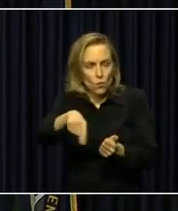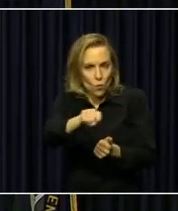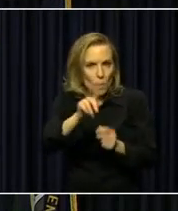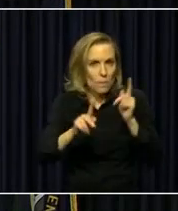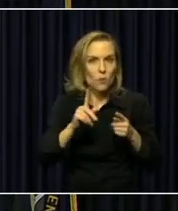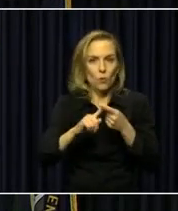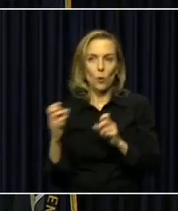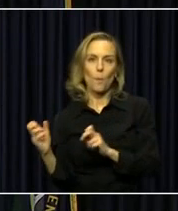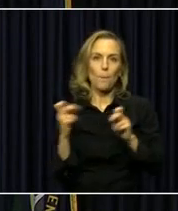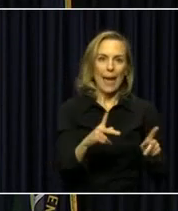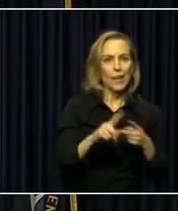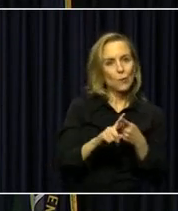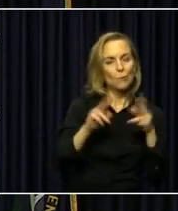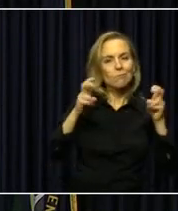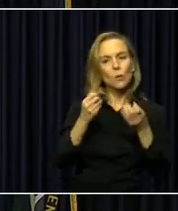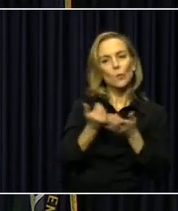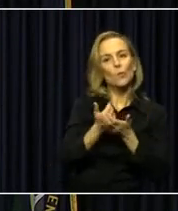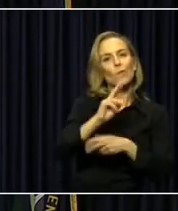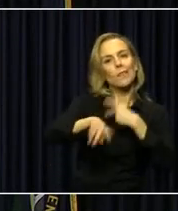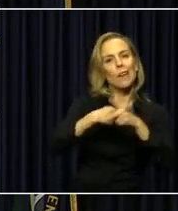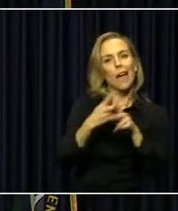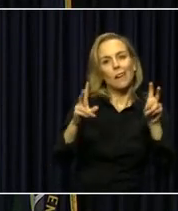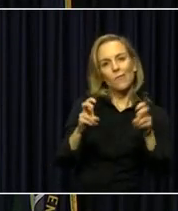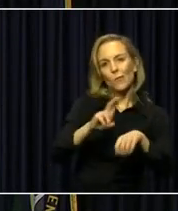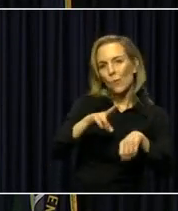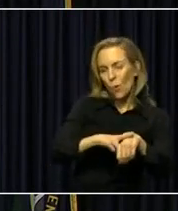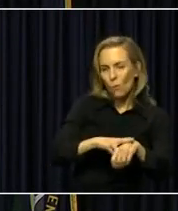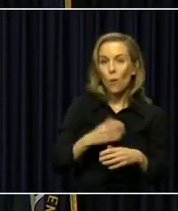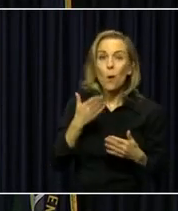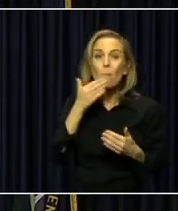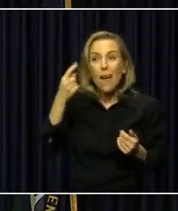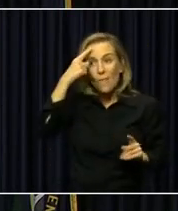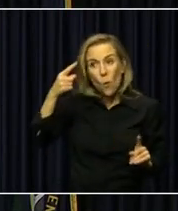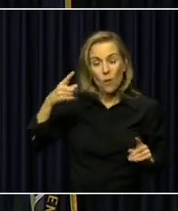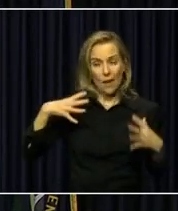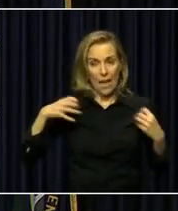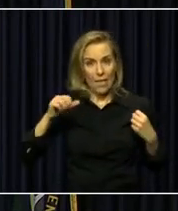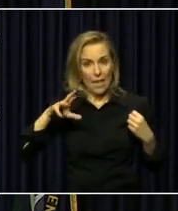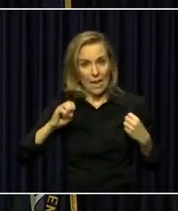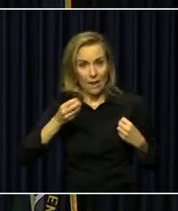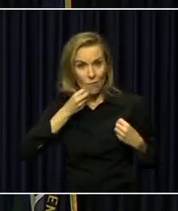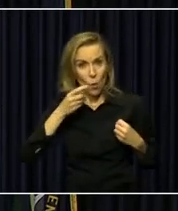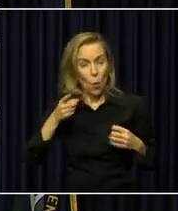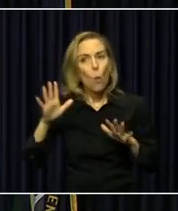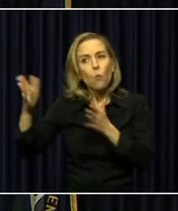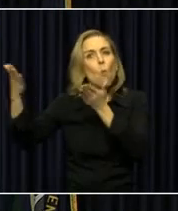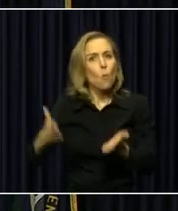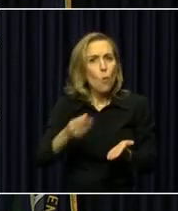ANOTHER. WE ARE AS UNITED AS WE HAVE EVER BEEN IN MY LIFETIME IN THIS